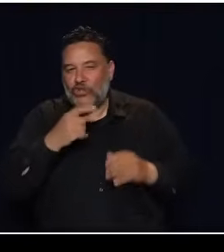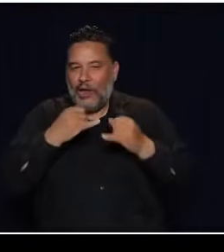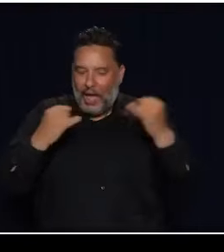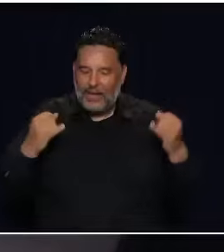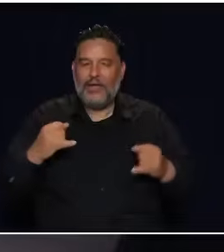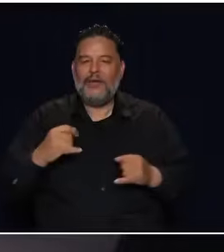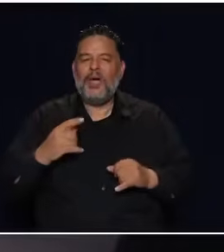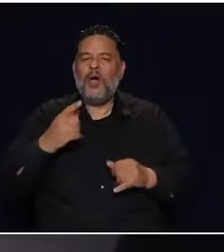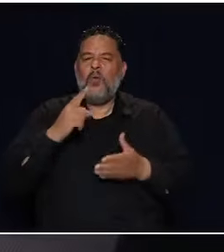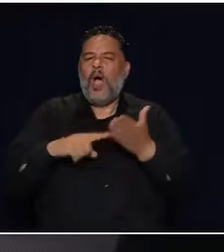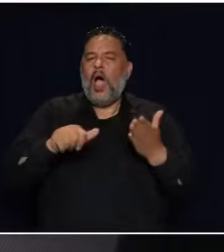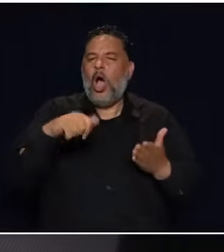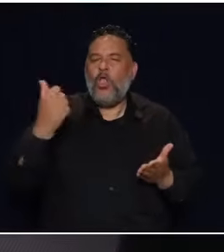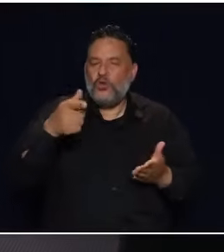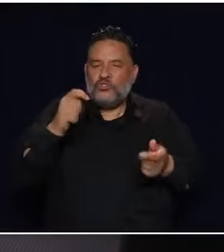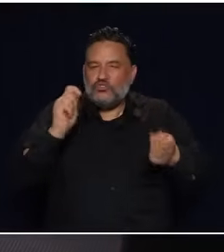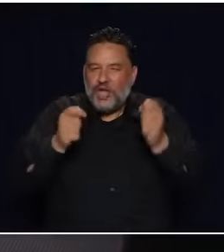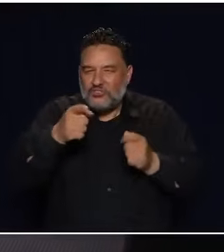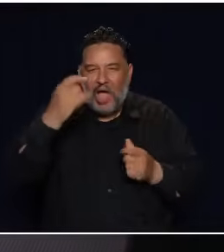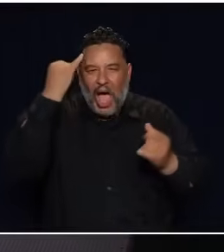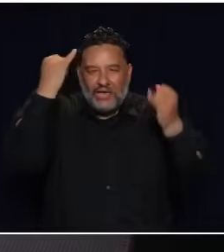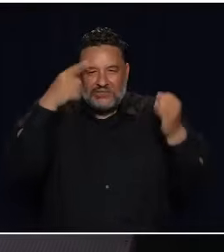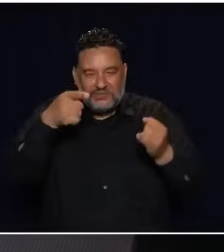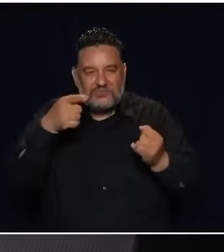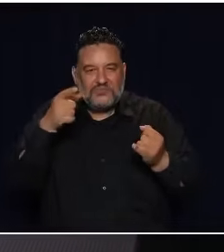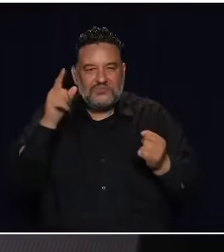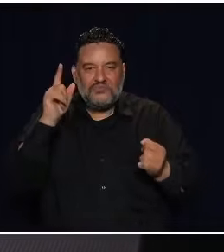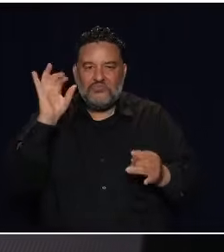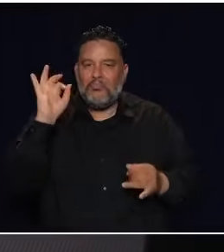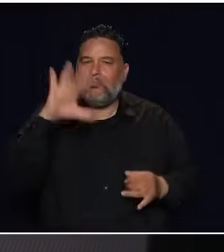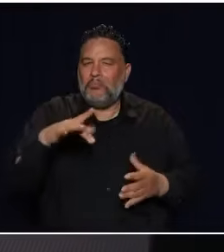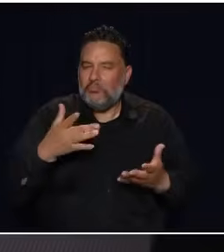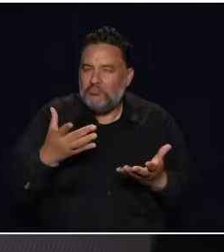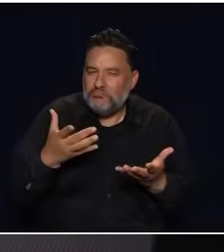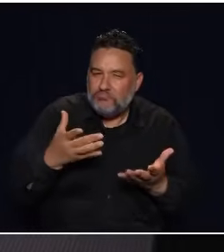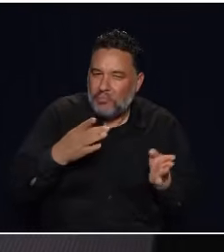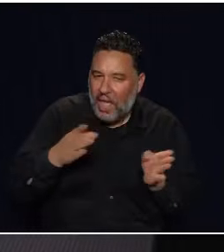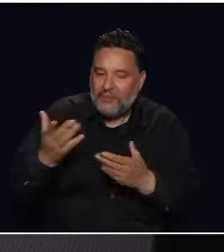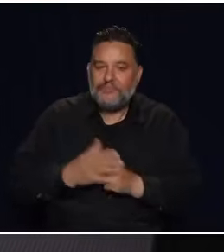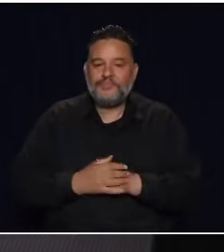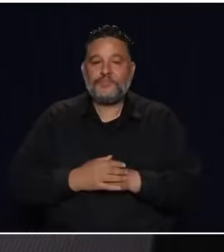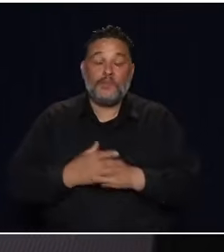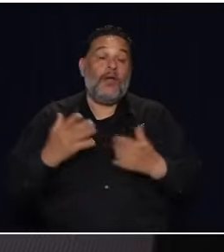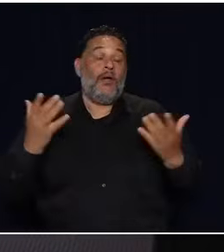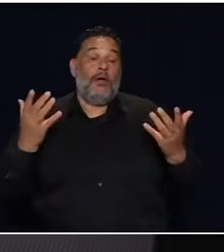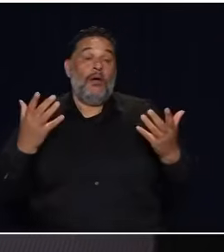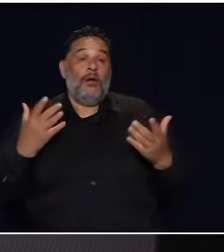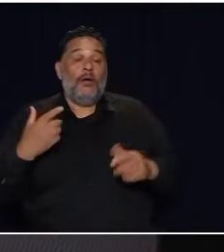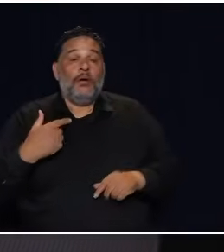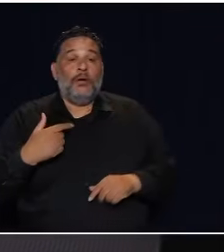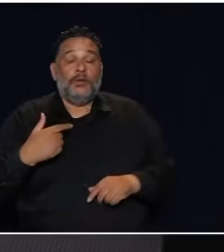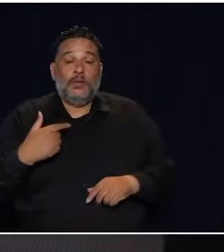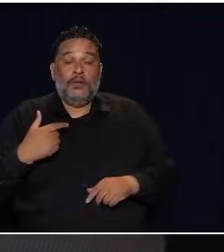THE HOTLINE, WHAT OTHER ACTIONABLE CHANGES COULD PEOPLE